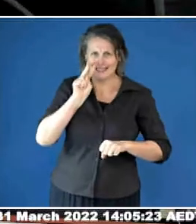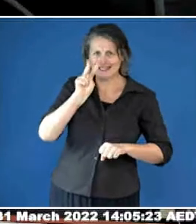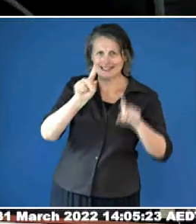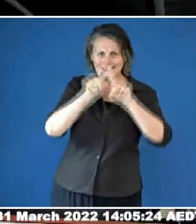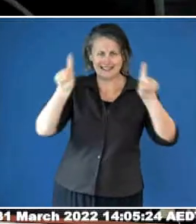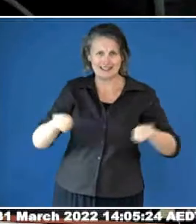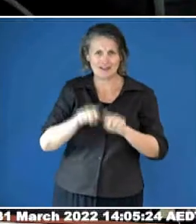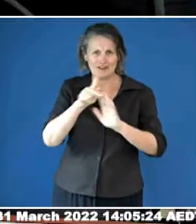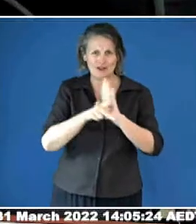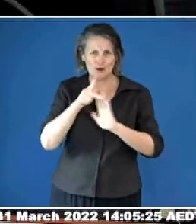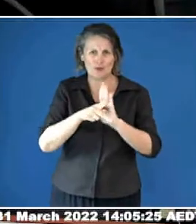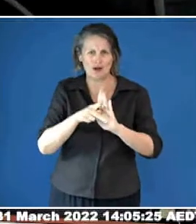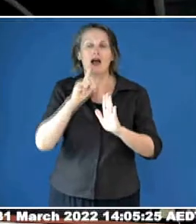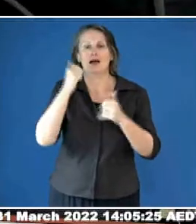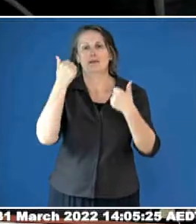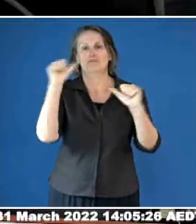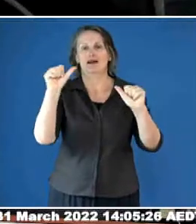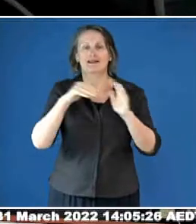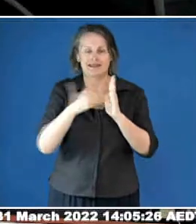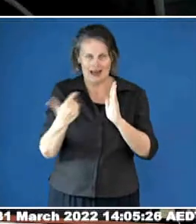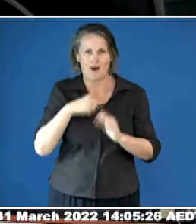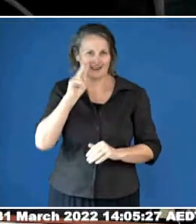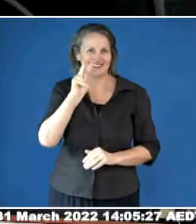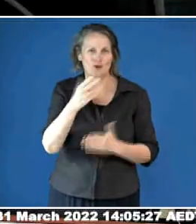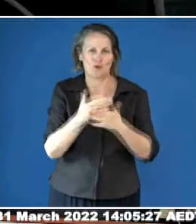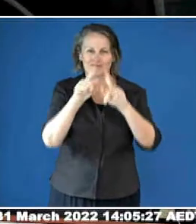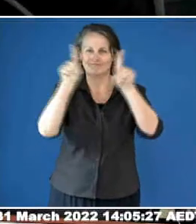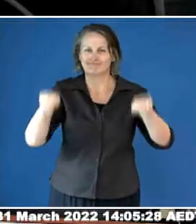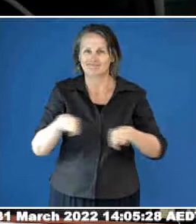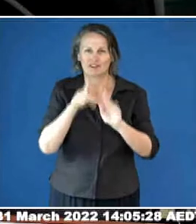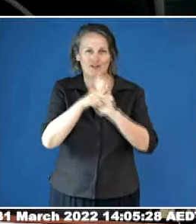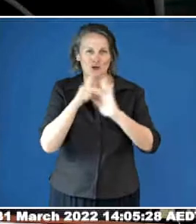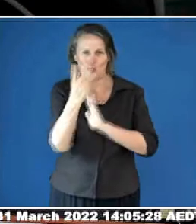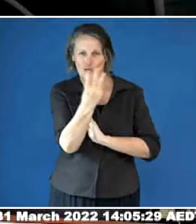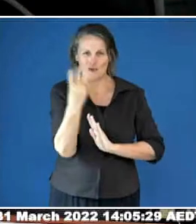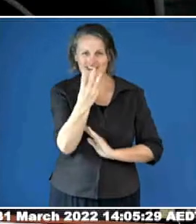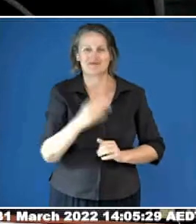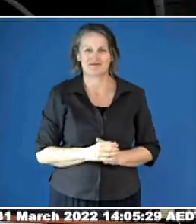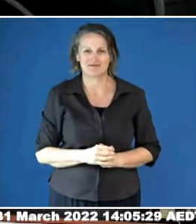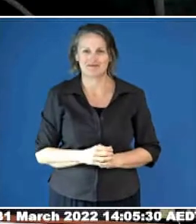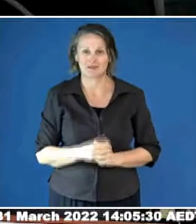see them. CHAIR: Now, it has been remedied. Thank you very much. Now we can - at least I can see you. I hope everybody else can as well.